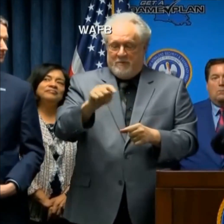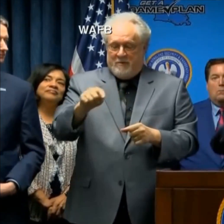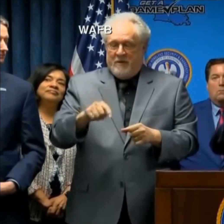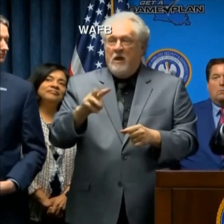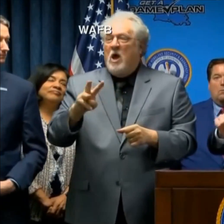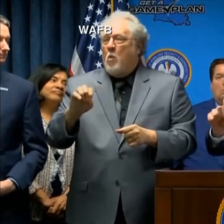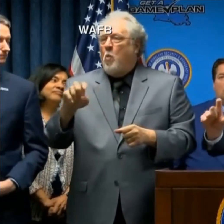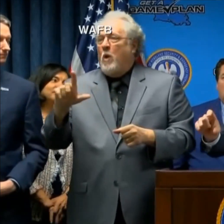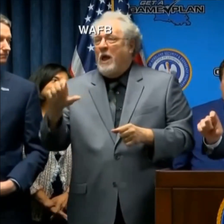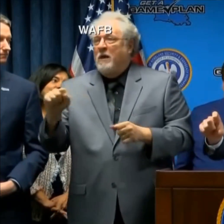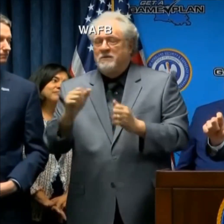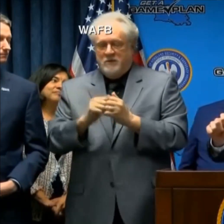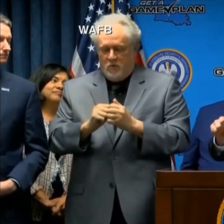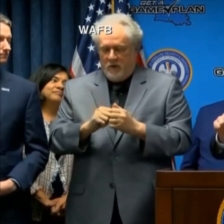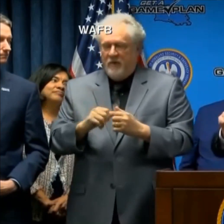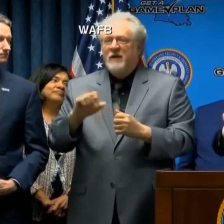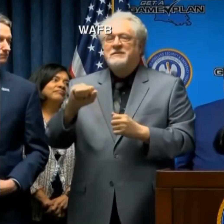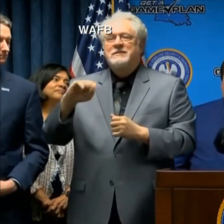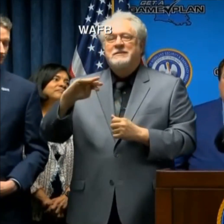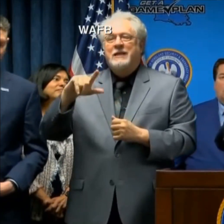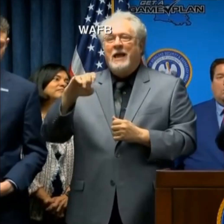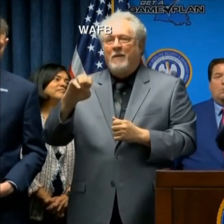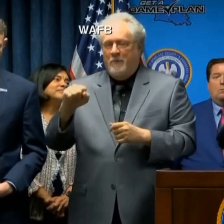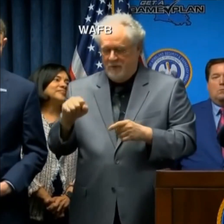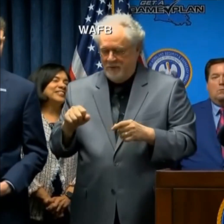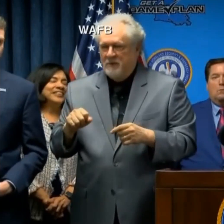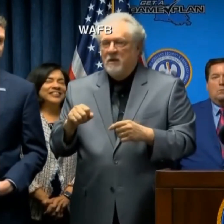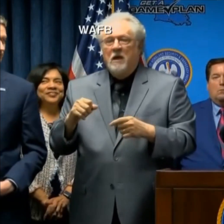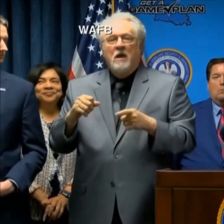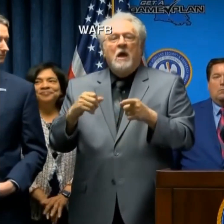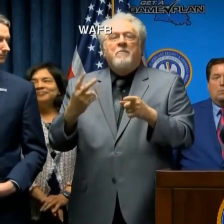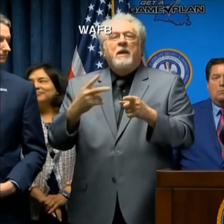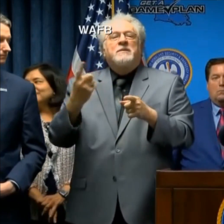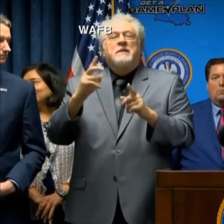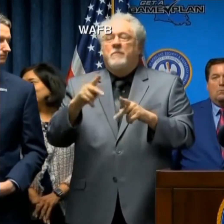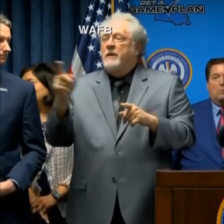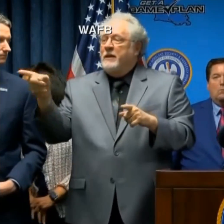surveillance samples meaning someone may have come in and been tested for the flu